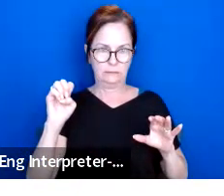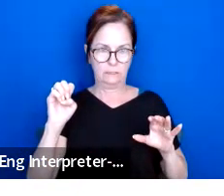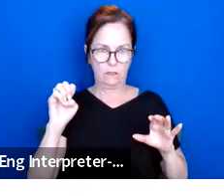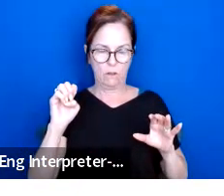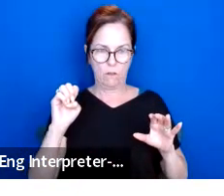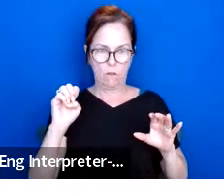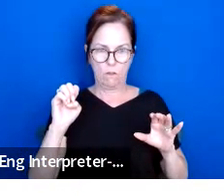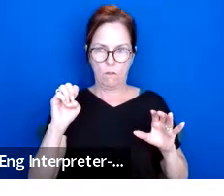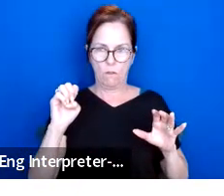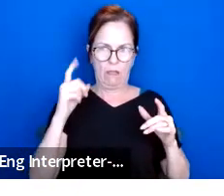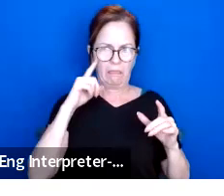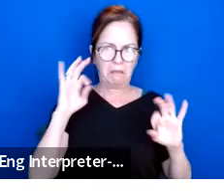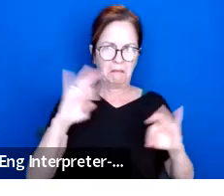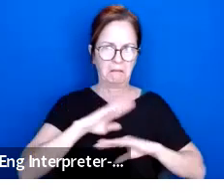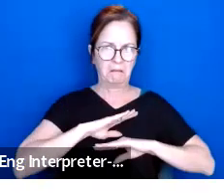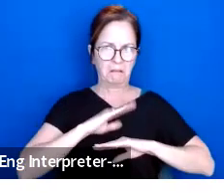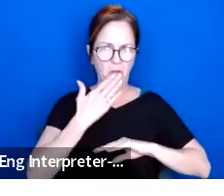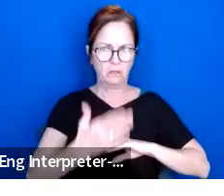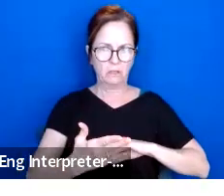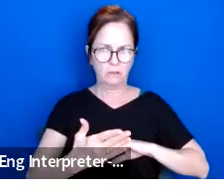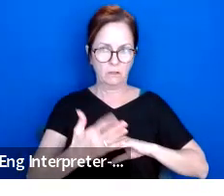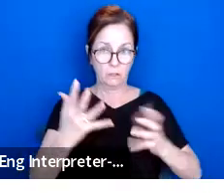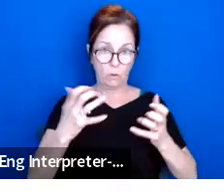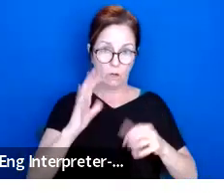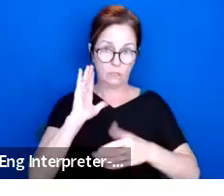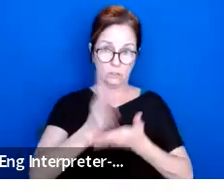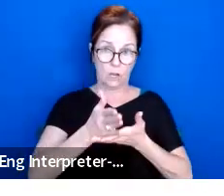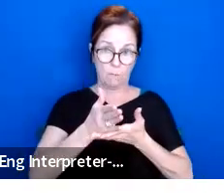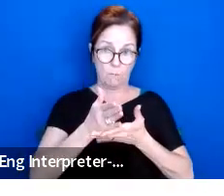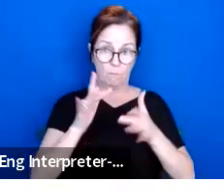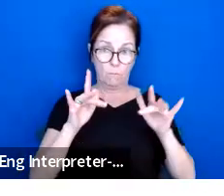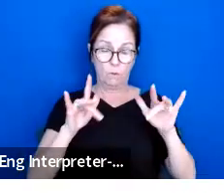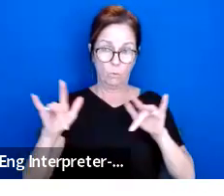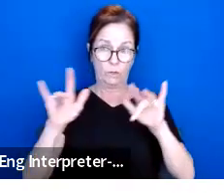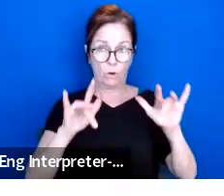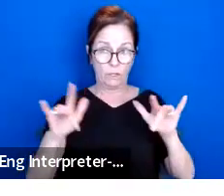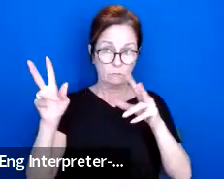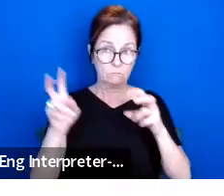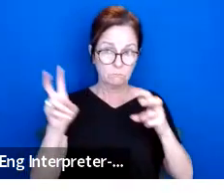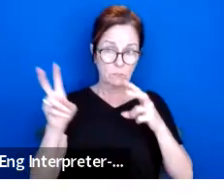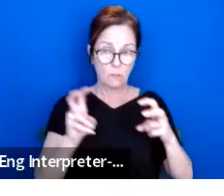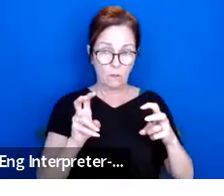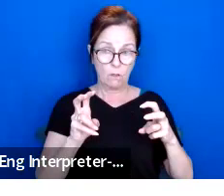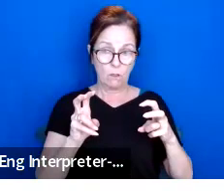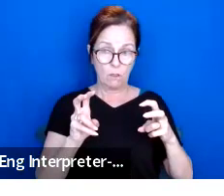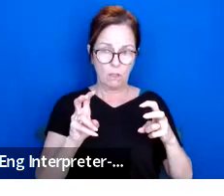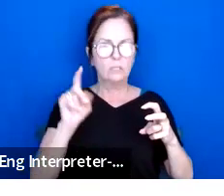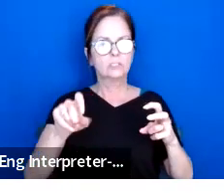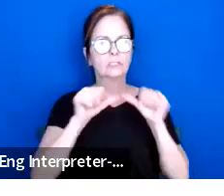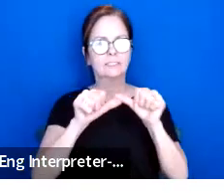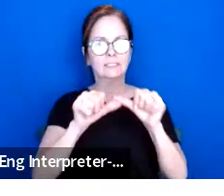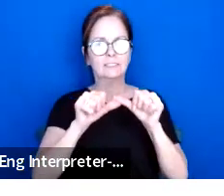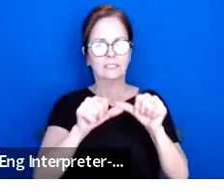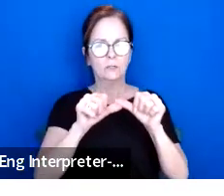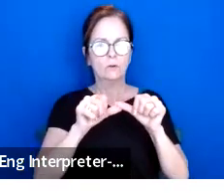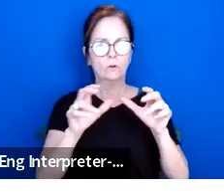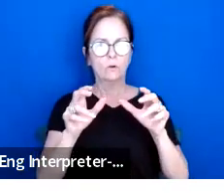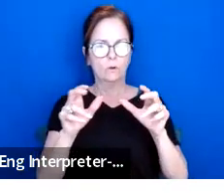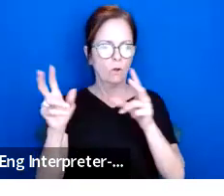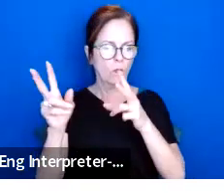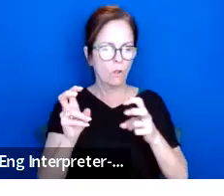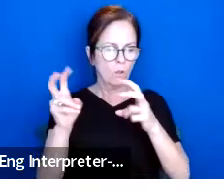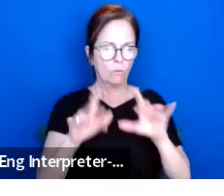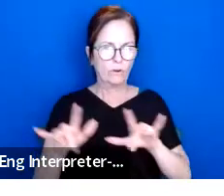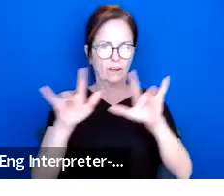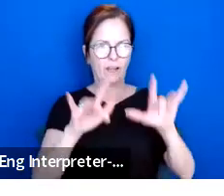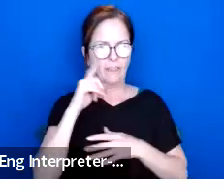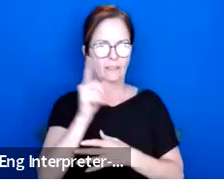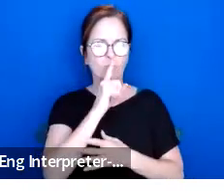Yeah, I think we're good. Think. We probably should record, keep recording this, but I.